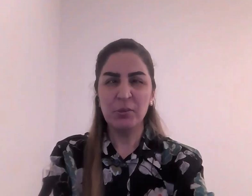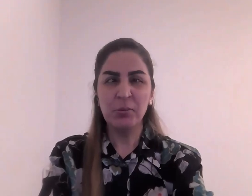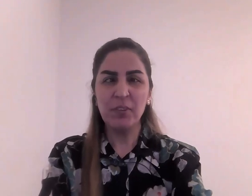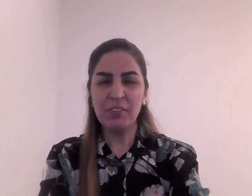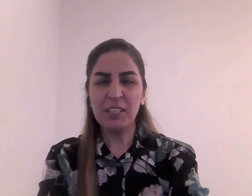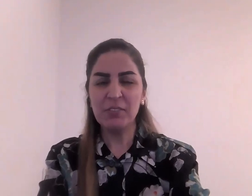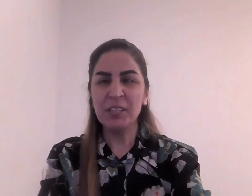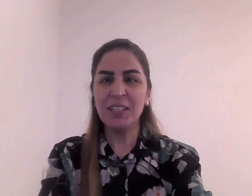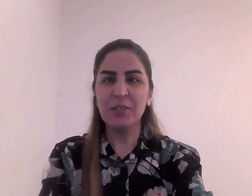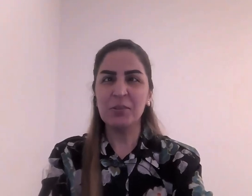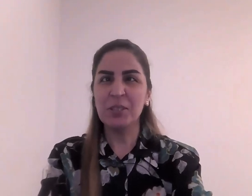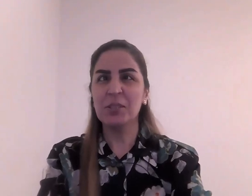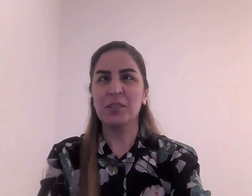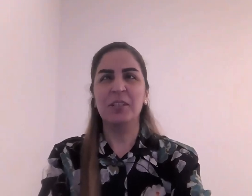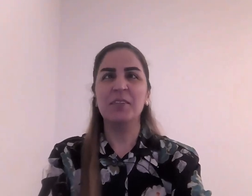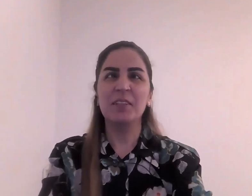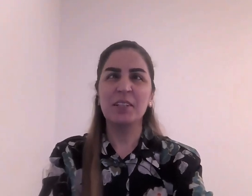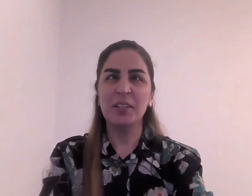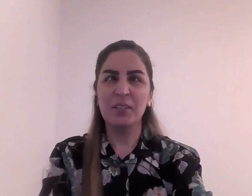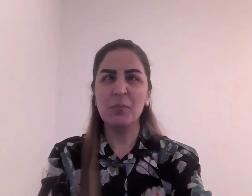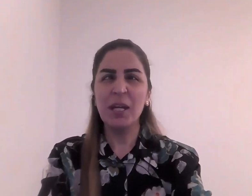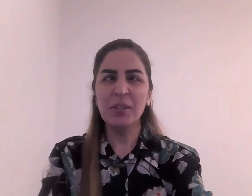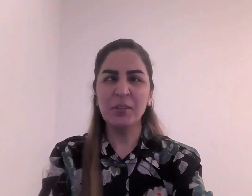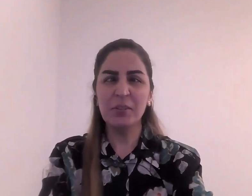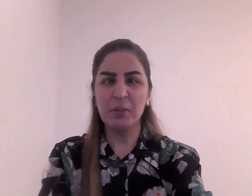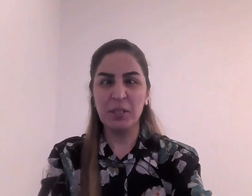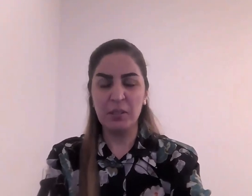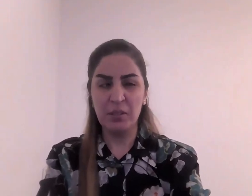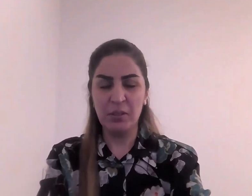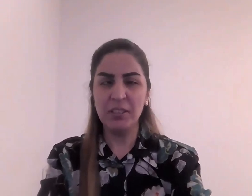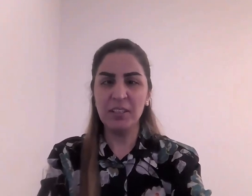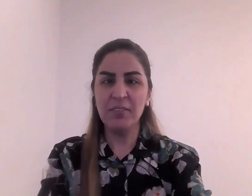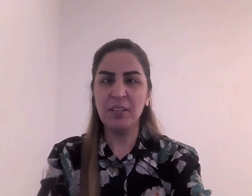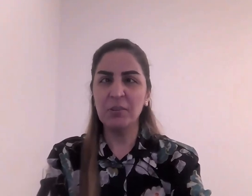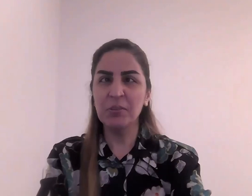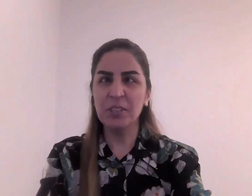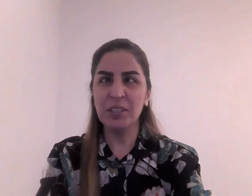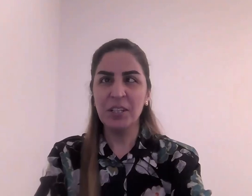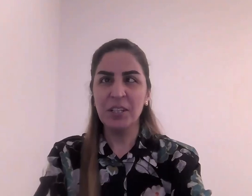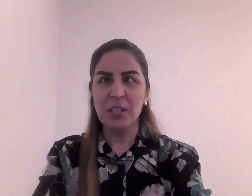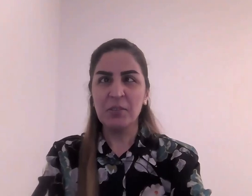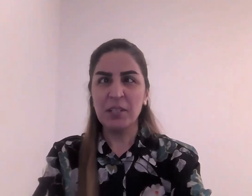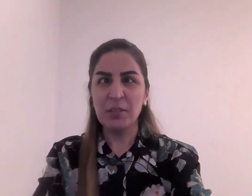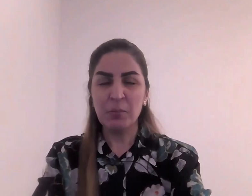colleagues here on this panel, our audience, and all the great bodies of law at play. The only